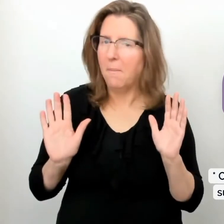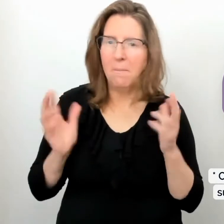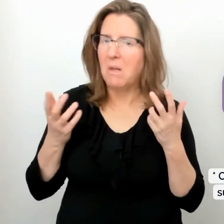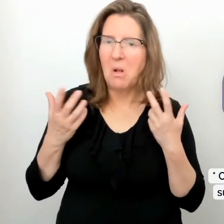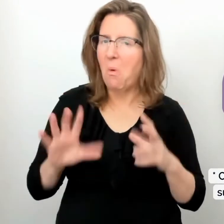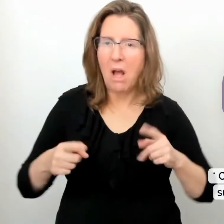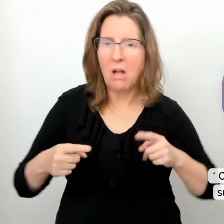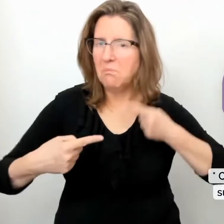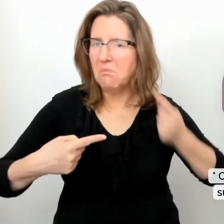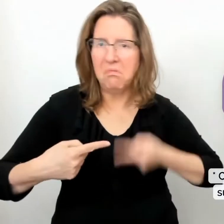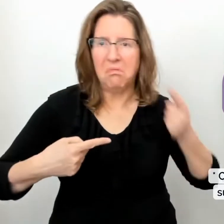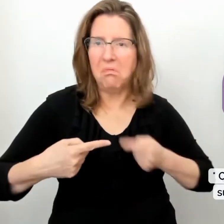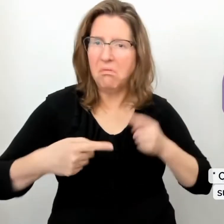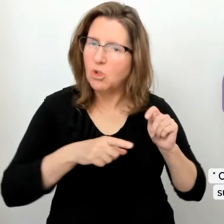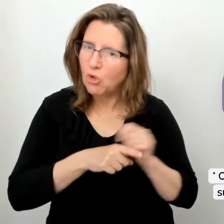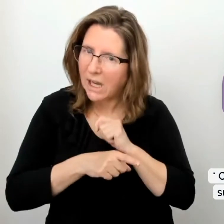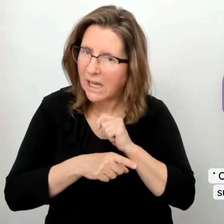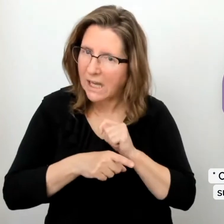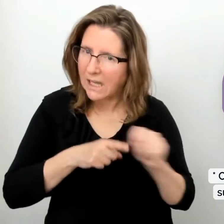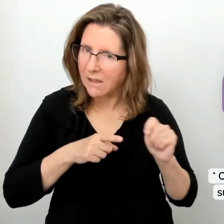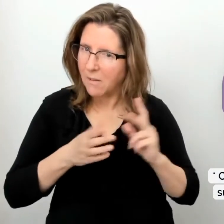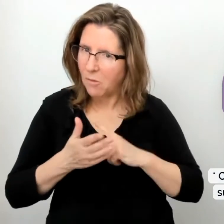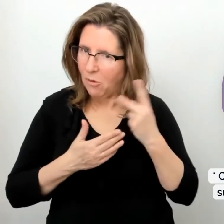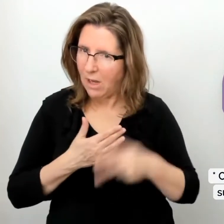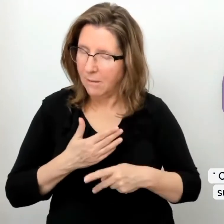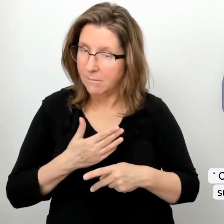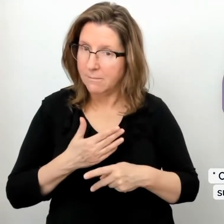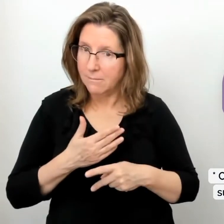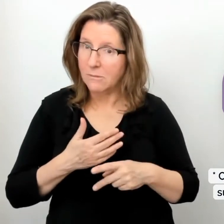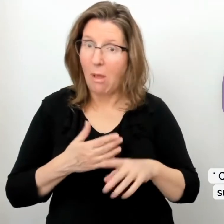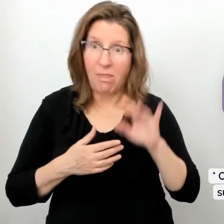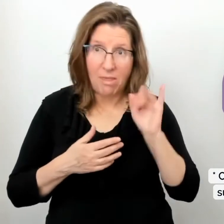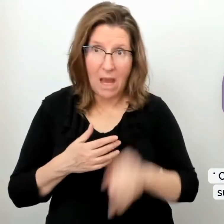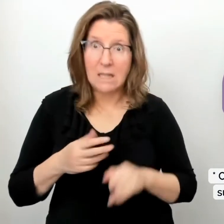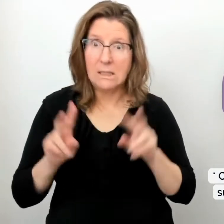He didn't want to take the time to train the software. He was not motivated. So think about that when considering this tool.